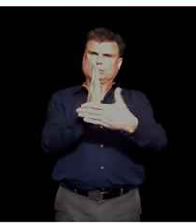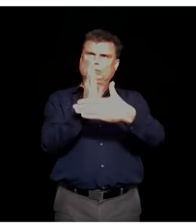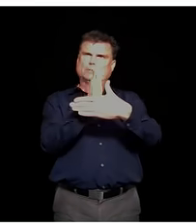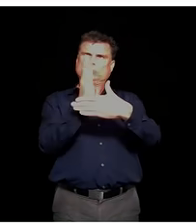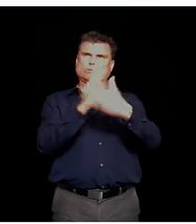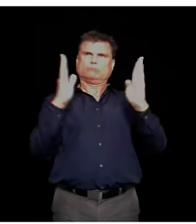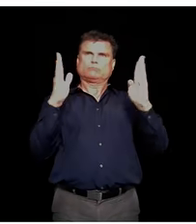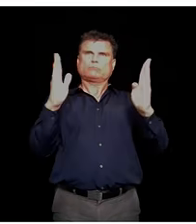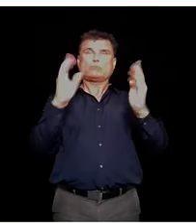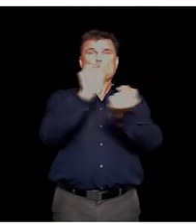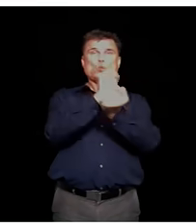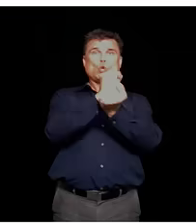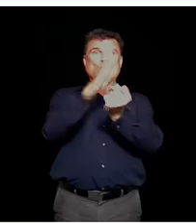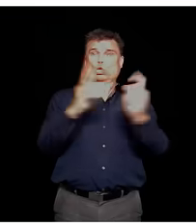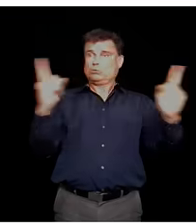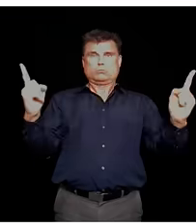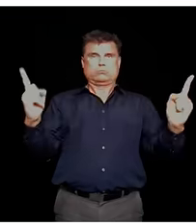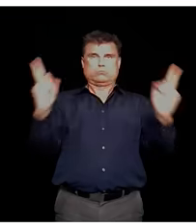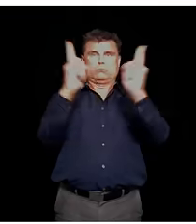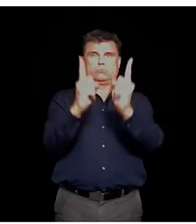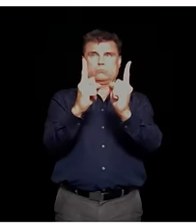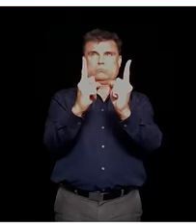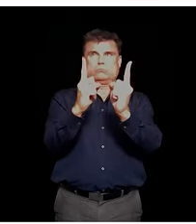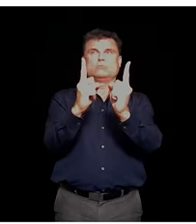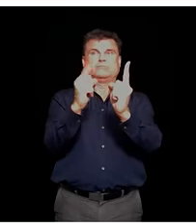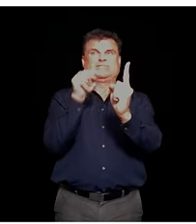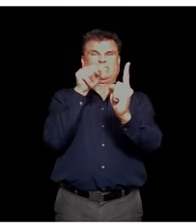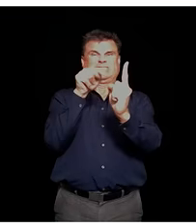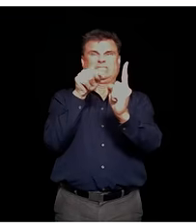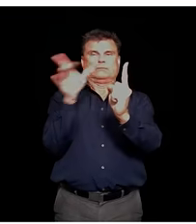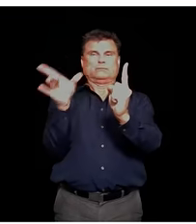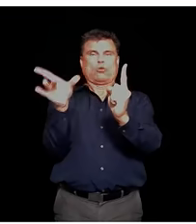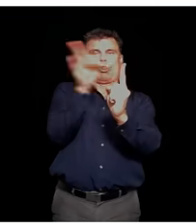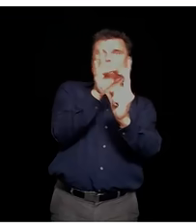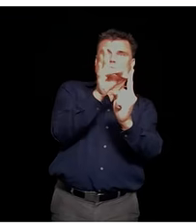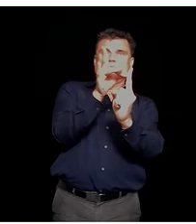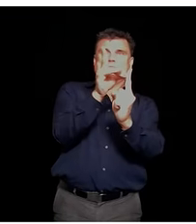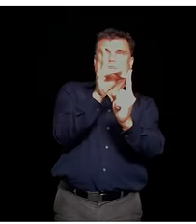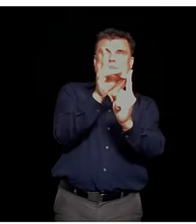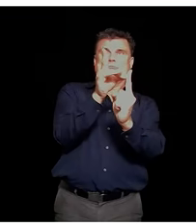Health service delivery area and again this week we have seen active cases in areas that had